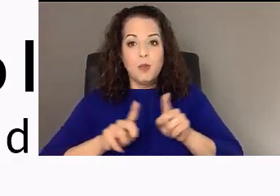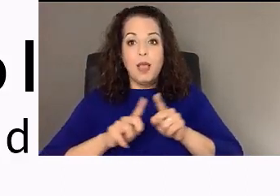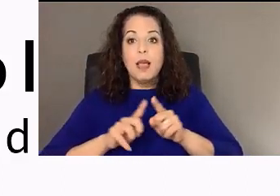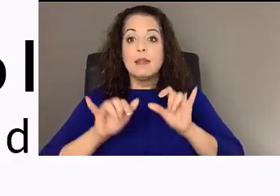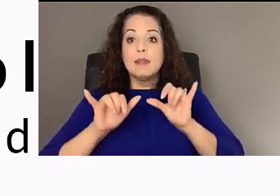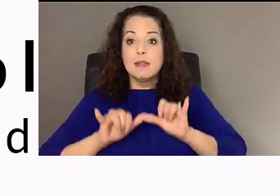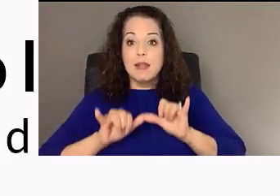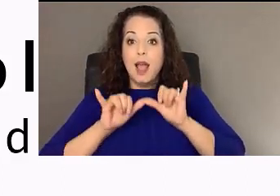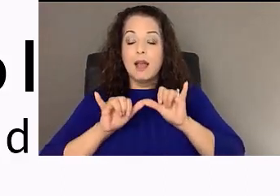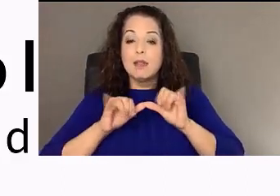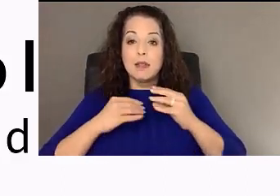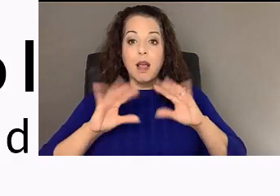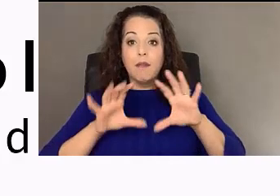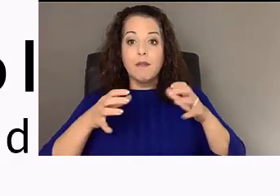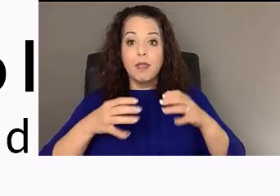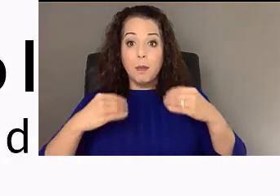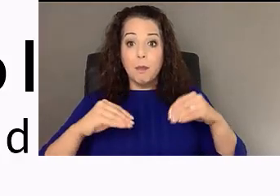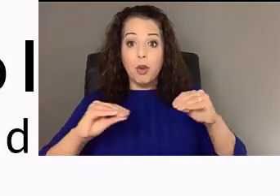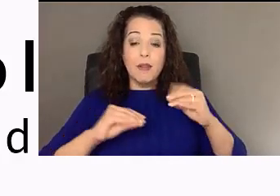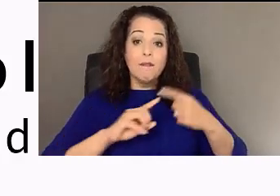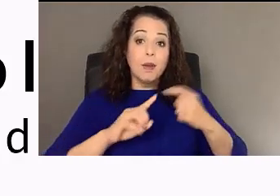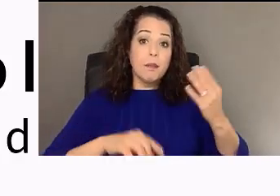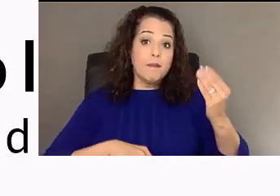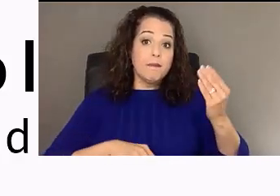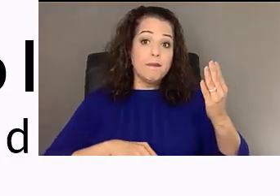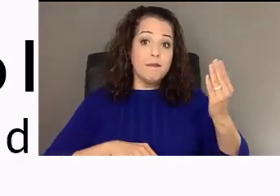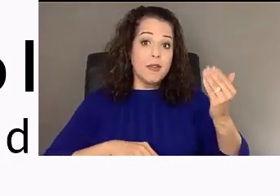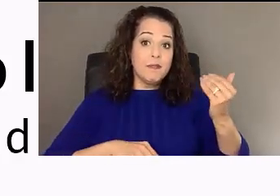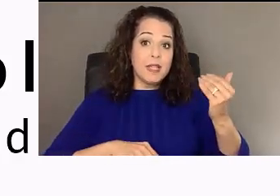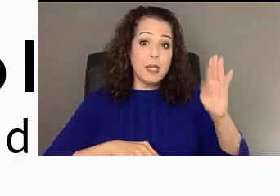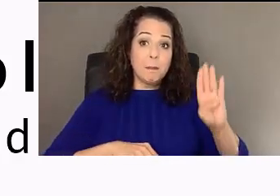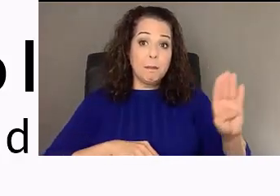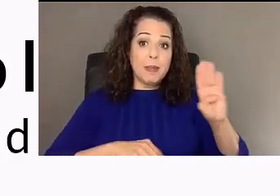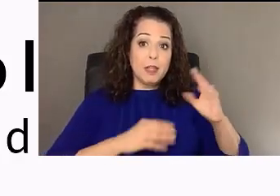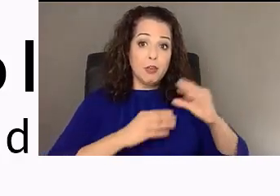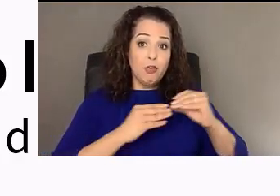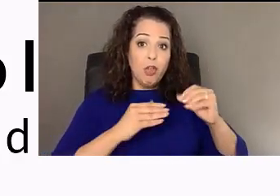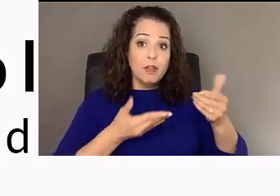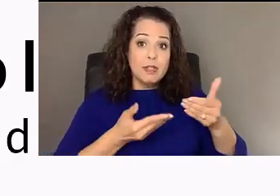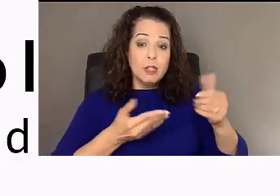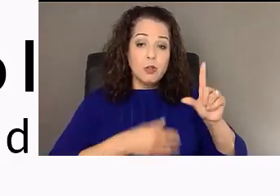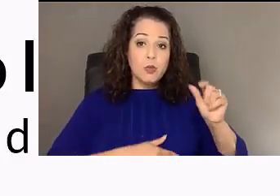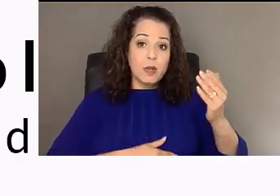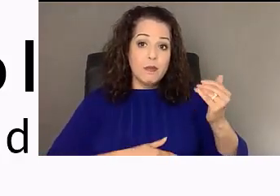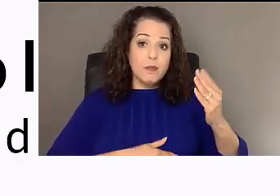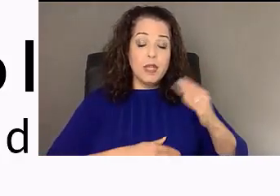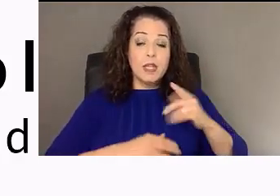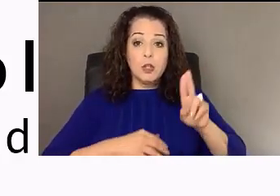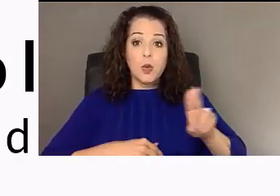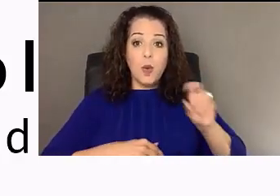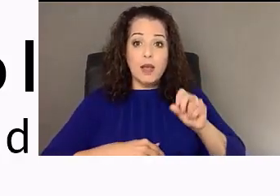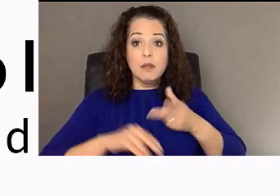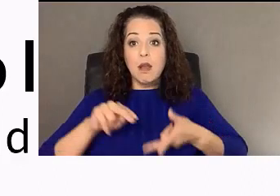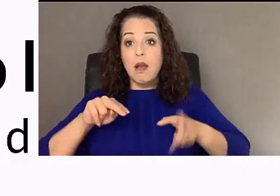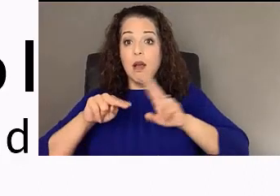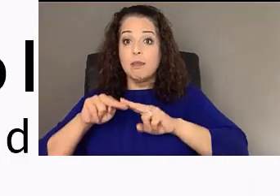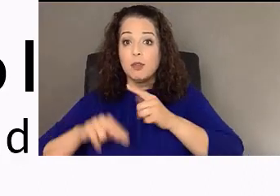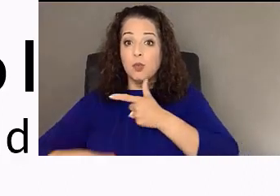So we're going from $15 billion in 2015 here in the US up to $26 billion by next year.